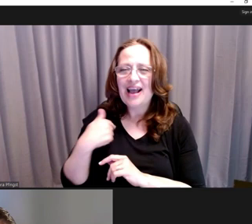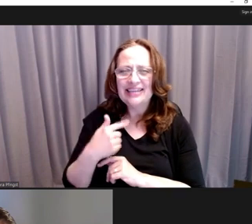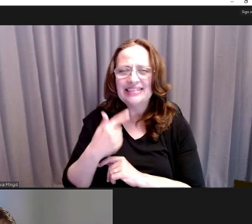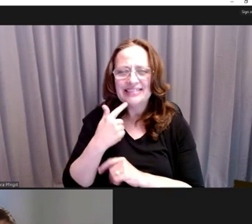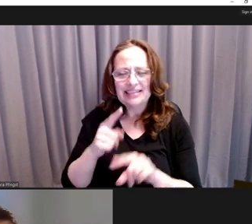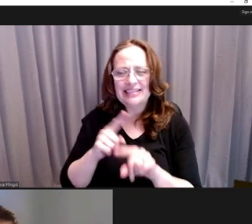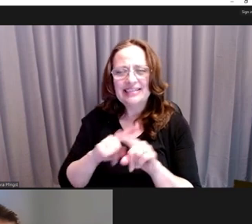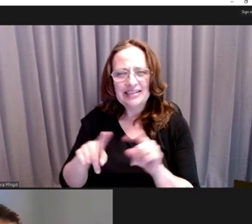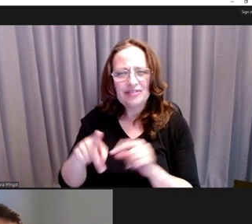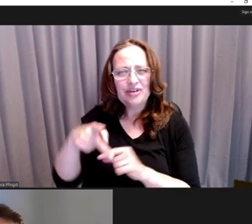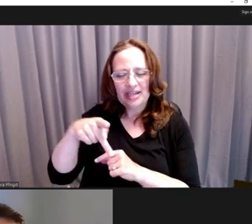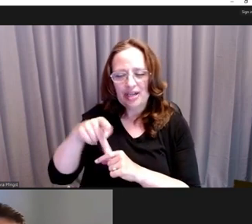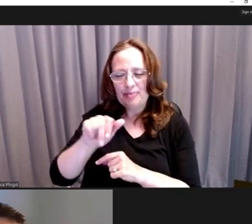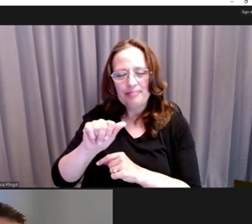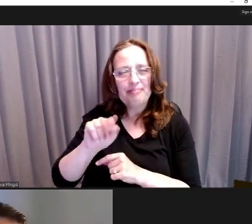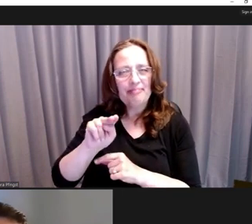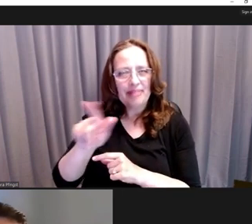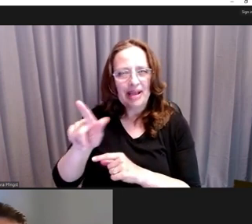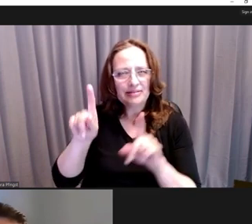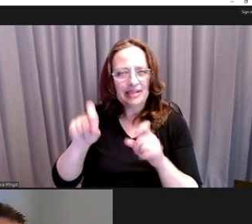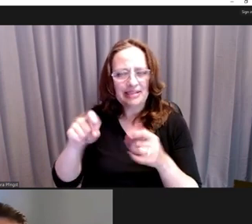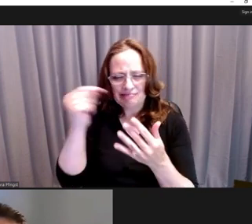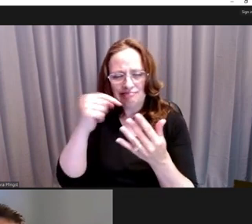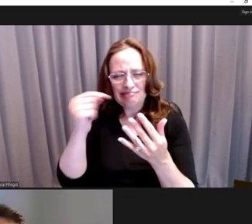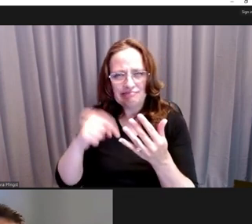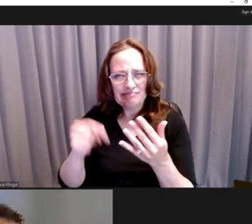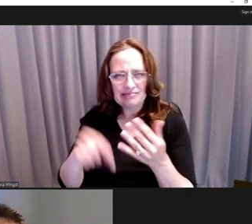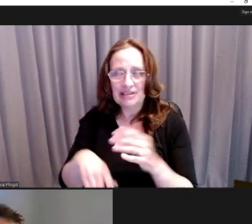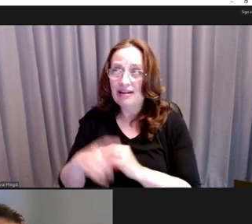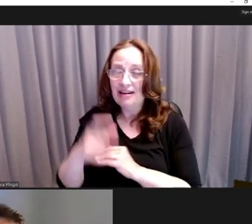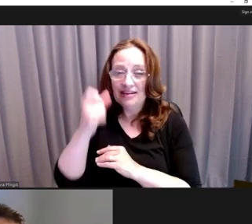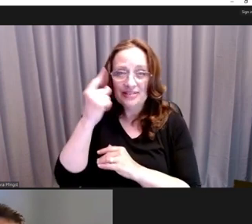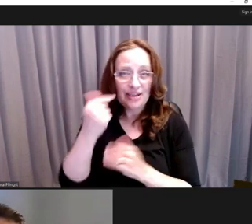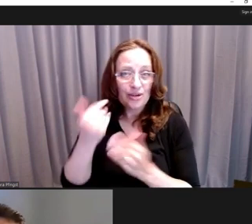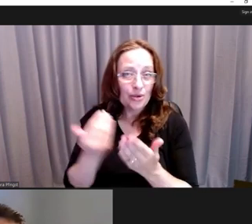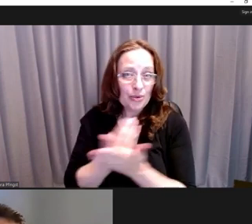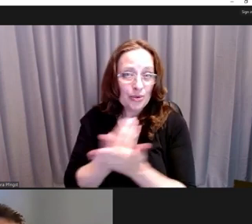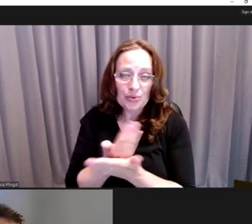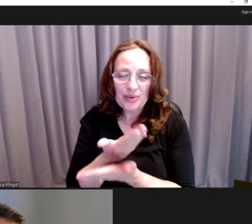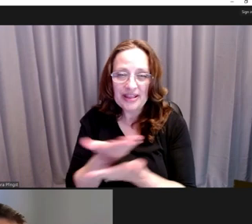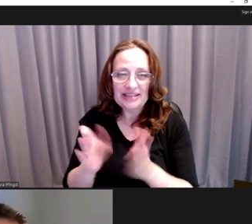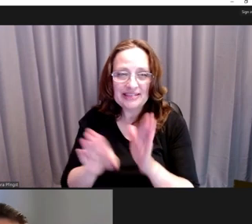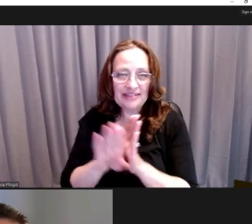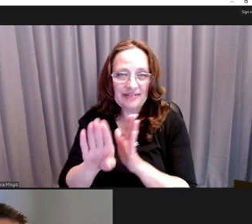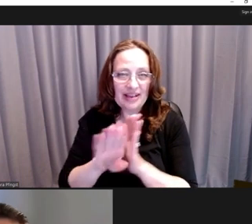and new information coming out all the time. I don't know the specifics of the situation.